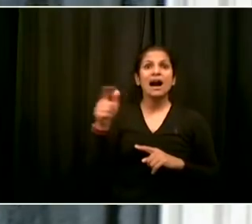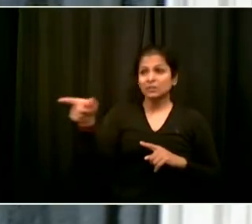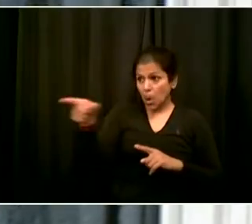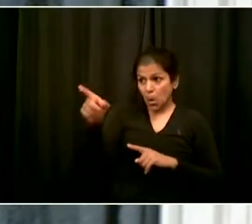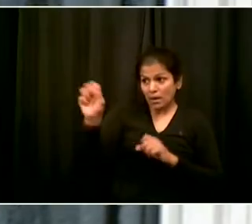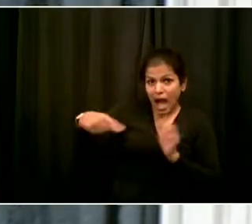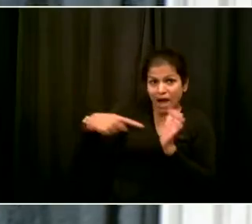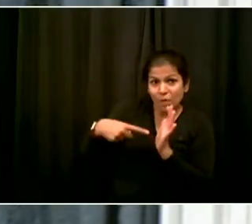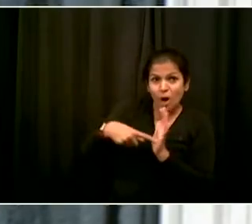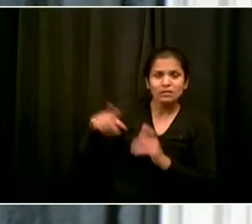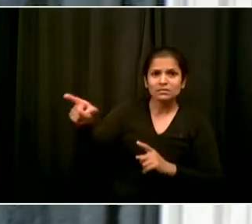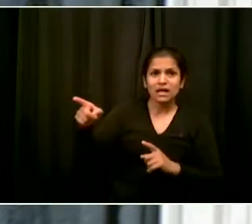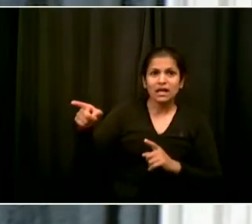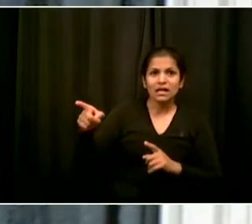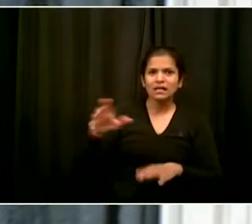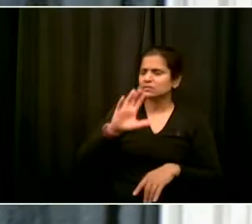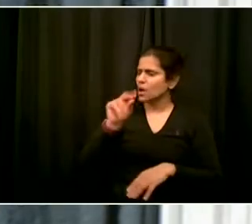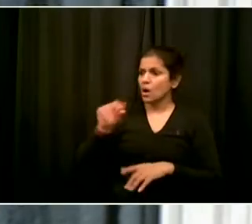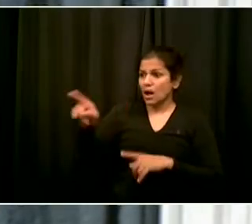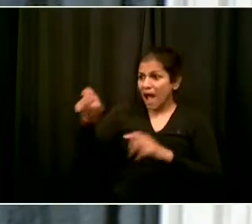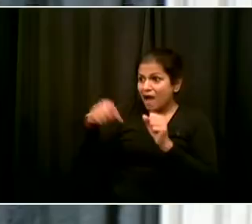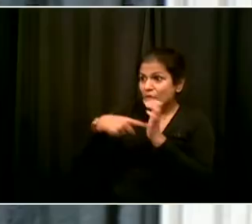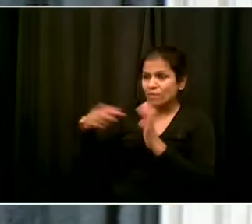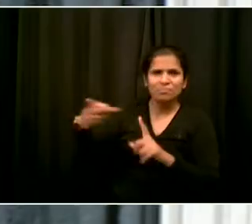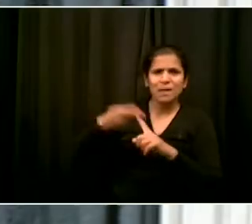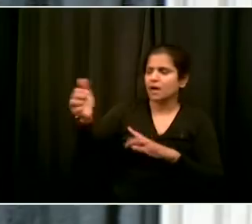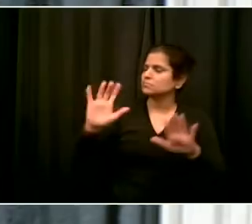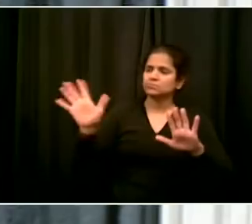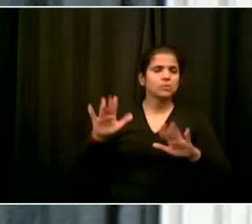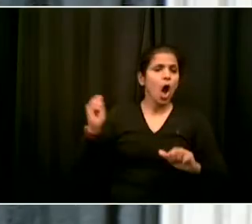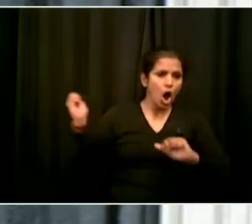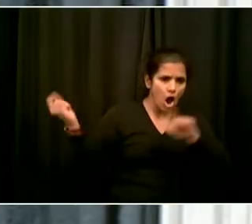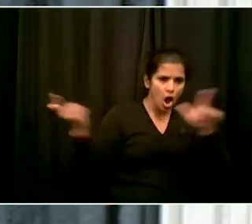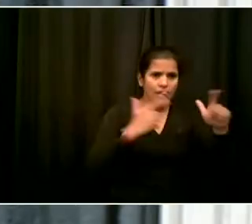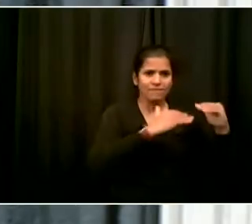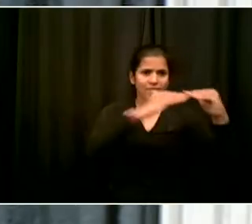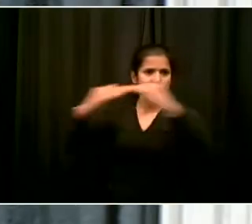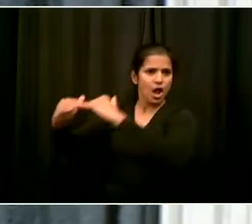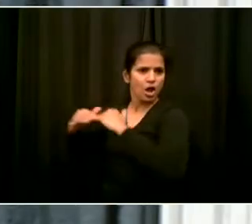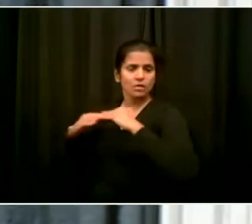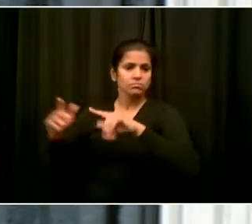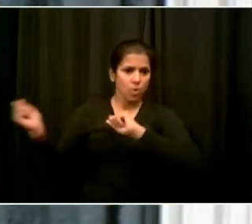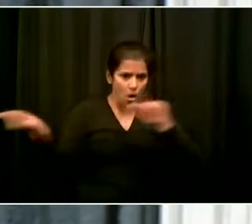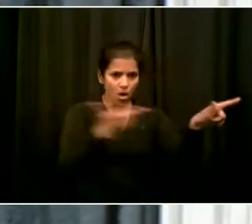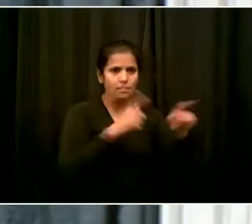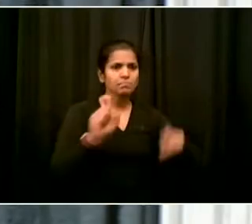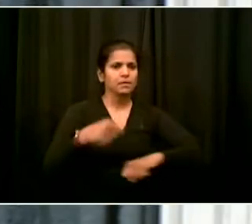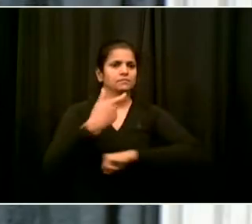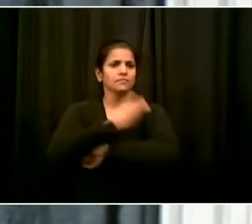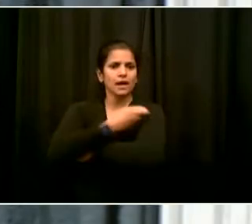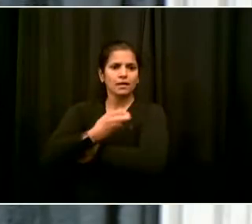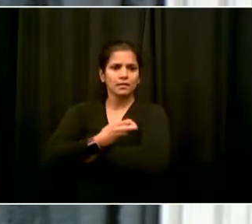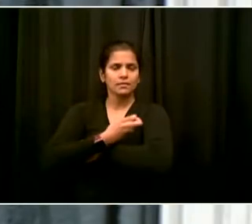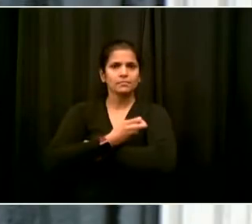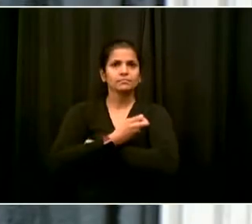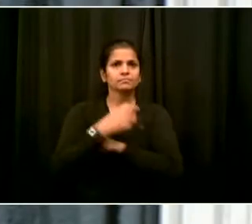VACCINE IS DISTRIBUTED EQUUITABLY. OUR EXISTING PUBLIC HEALTH INFRASTRUCTURE ALLOWS USUS TO WK CLOSELY WITH HEALTHCARE